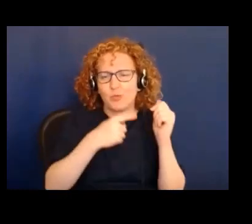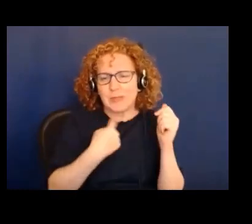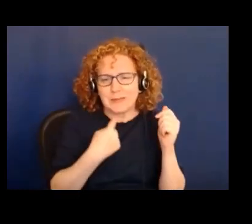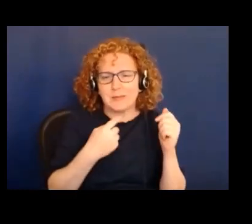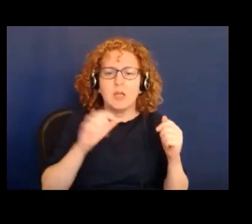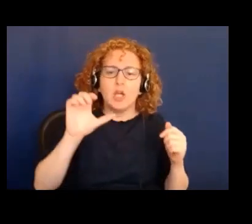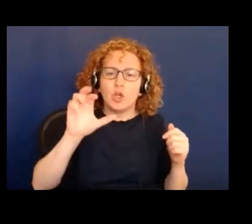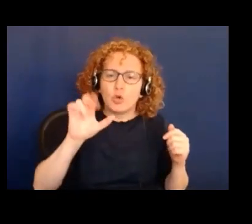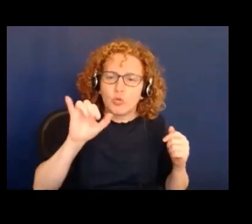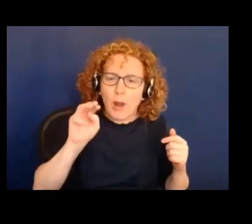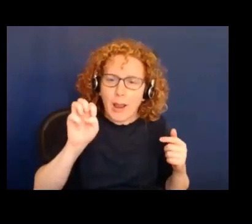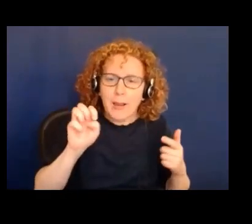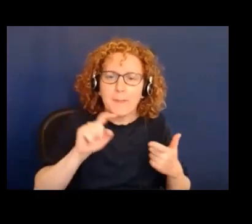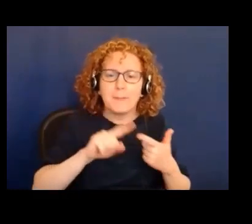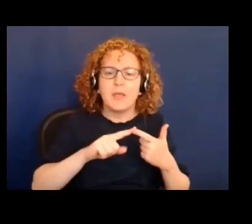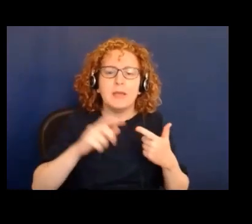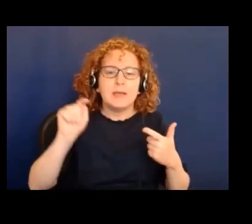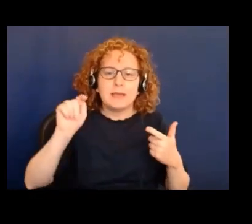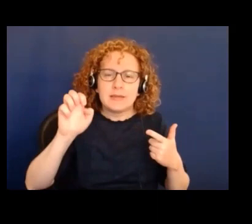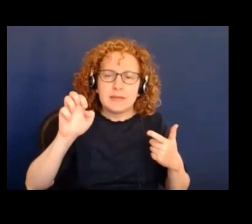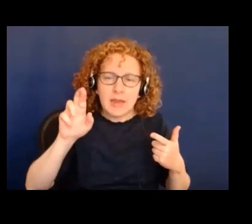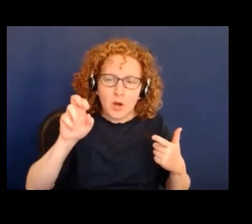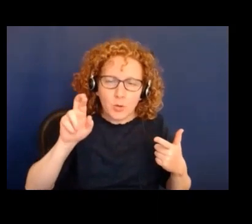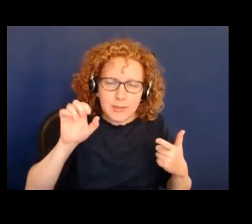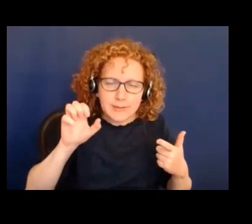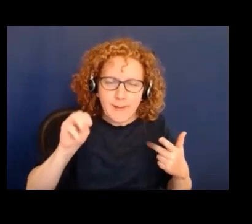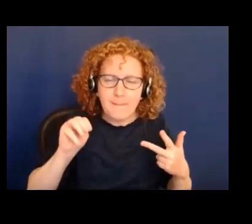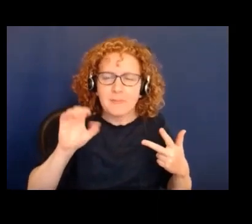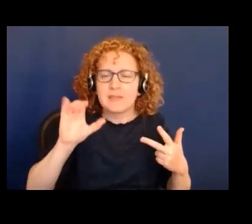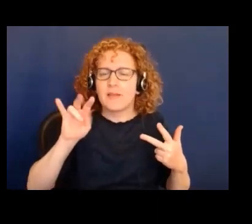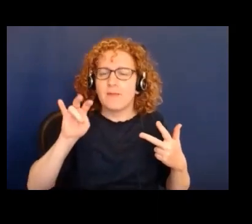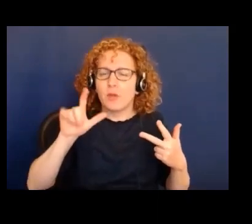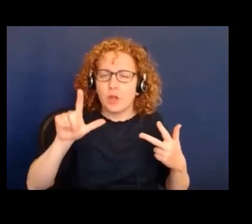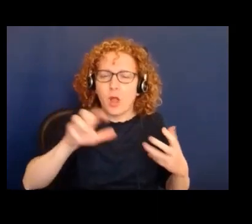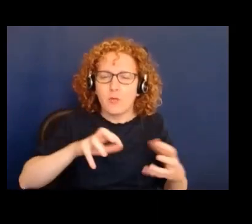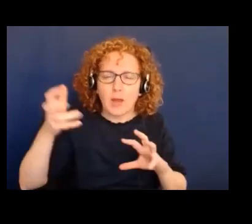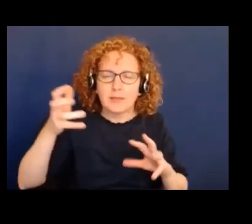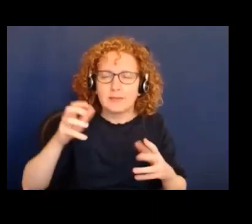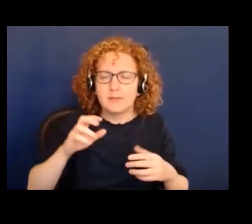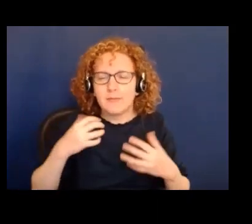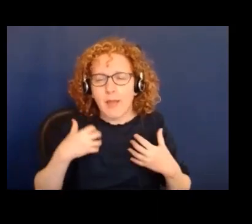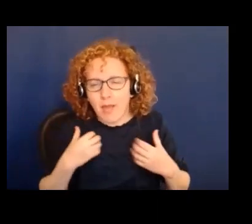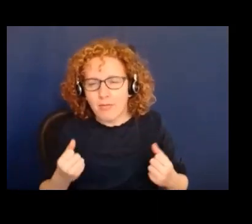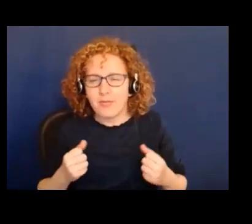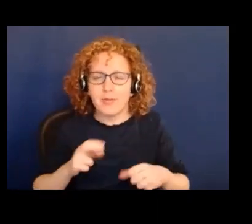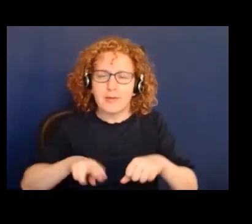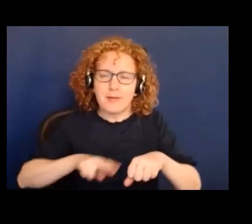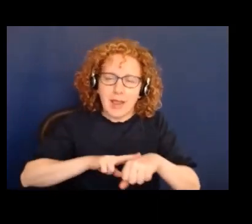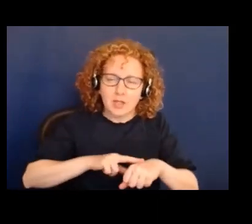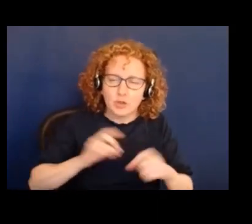hostage-taking civil unrest health and natural disasters however we don't intend for the travel